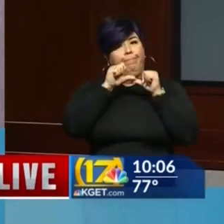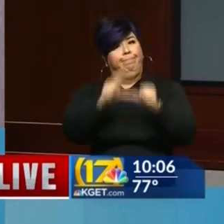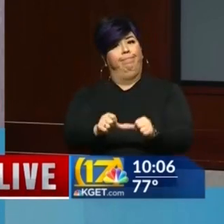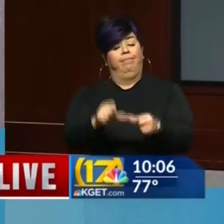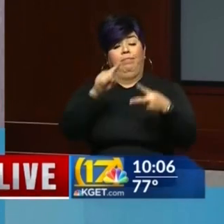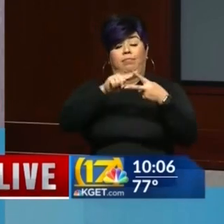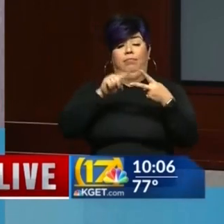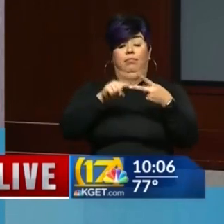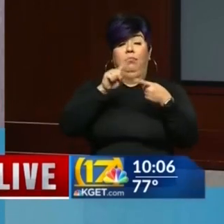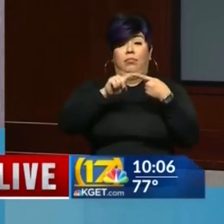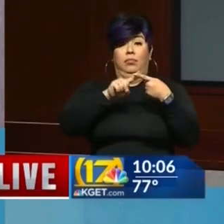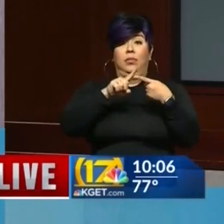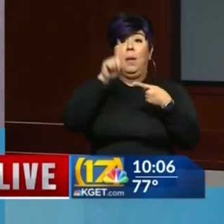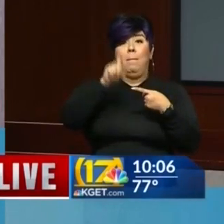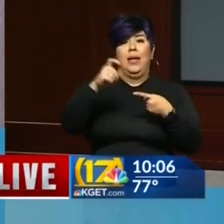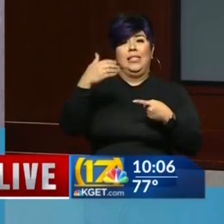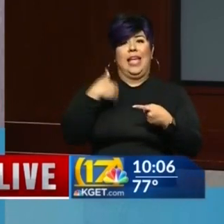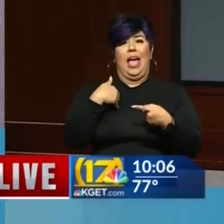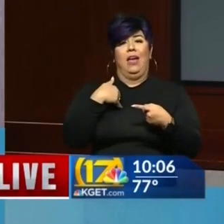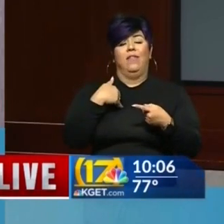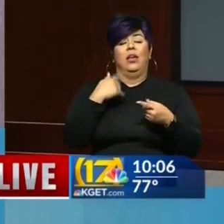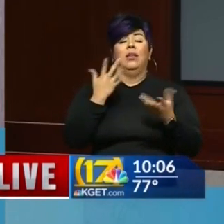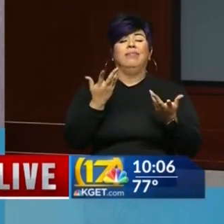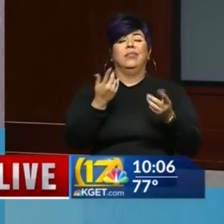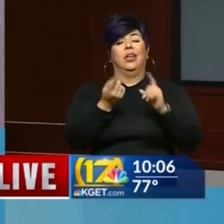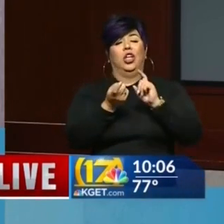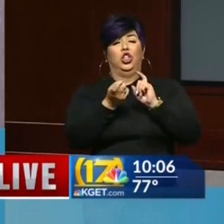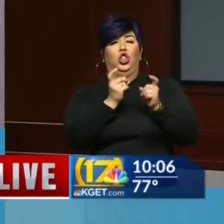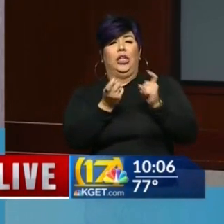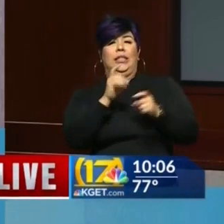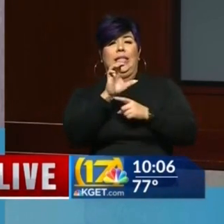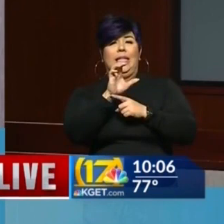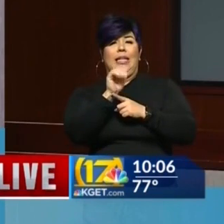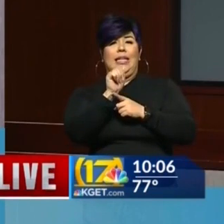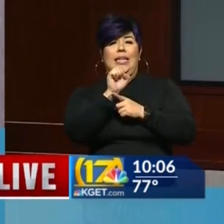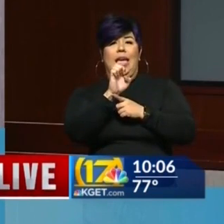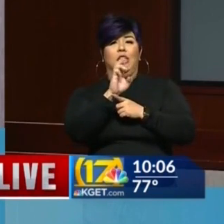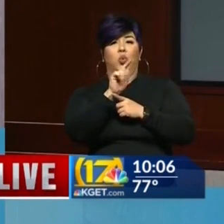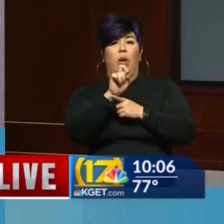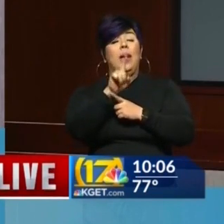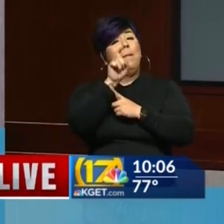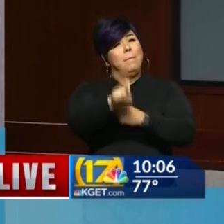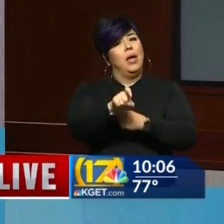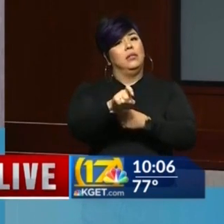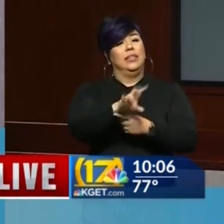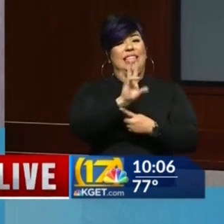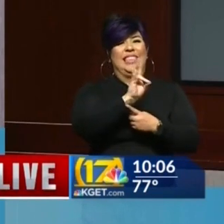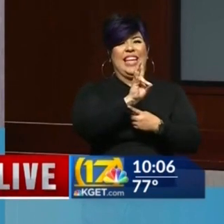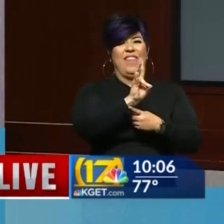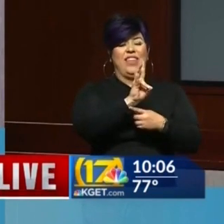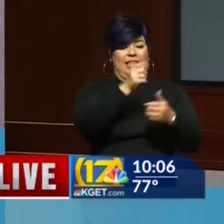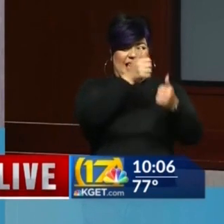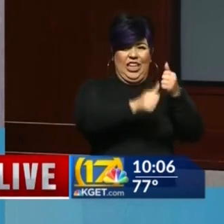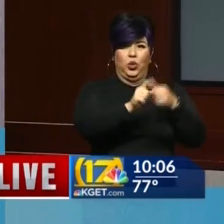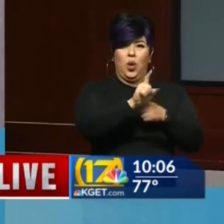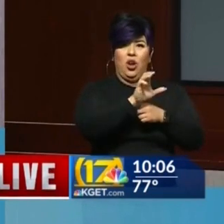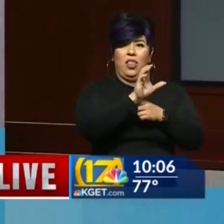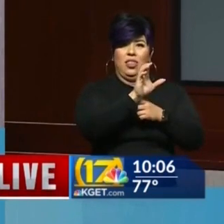WILL NEED TO MEET THE FOLLOWING METRICS FOR 2 CONSECUTIVE WEEKS BEFORE WE CAN OFFICIALLY MOVE INTO TIER 2.